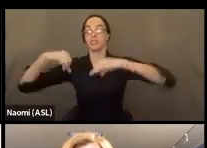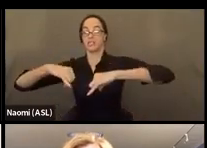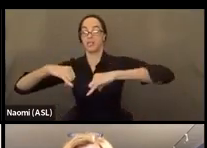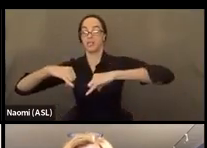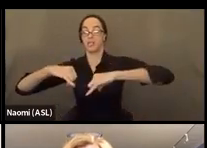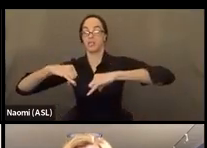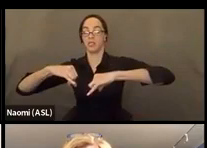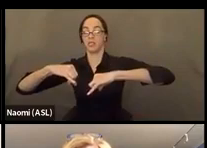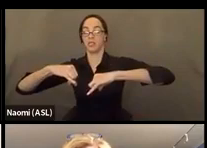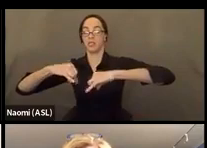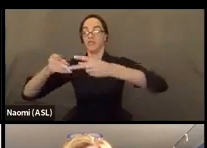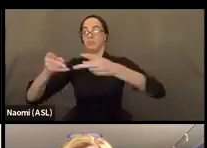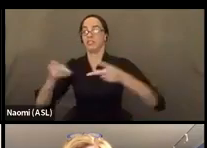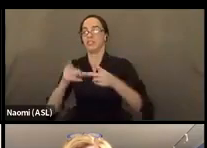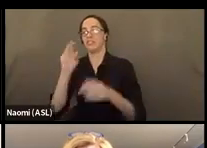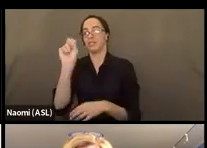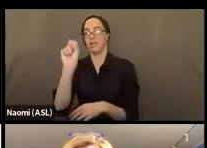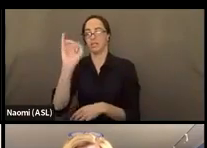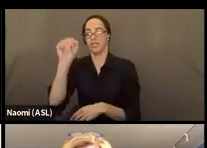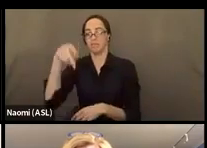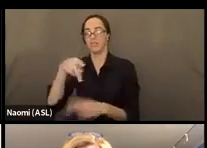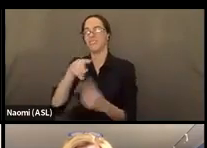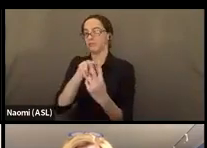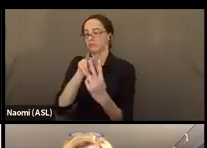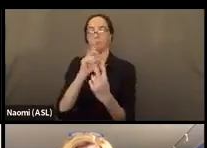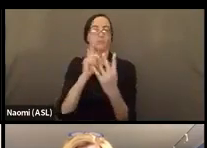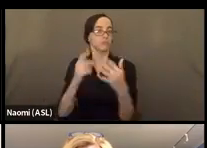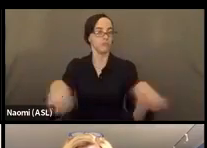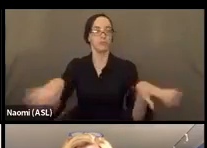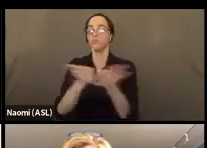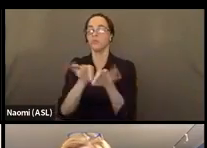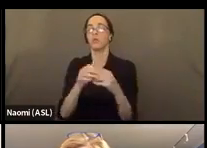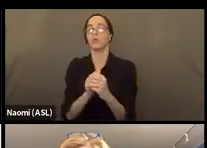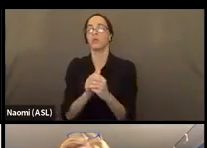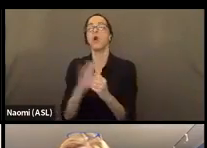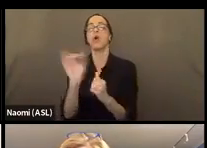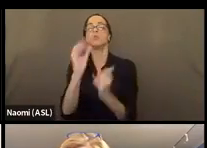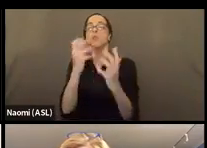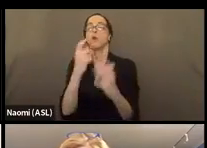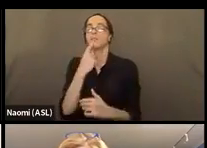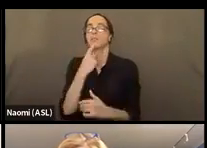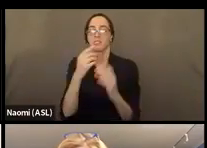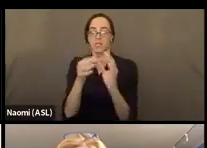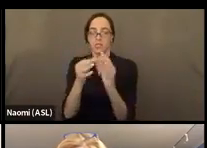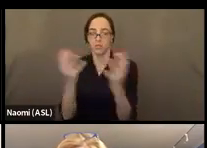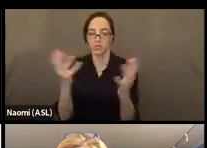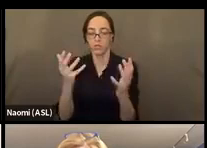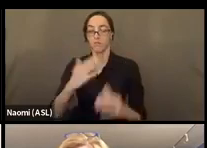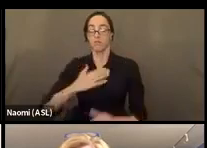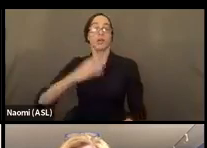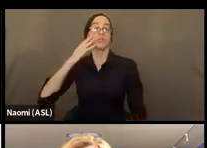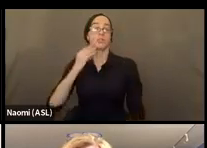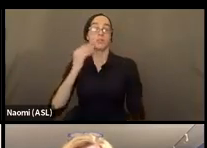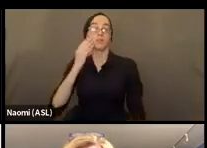have to say this in my experience working in this division and the multiple events that we've had